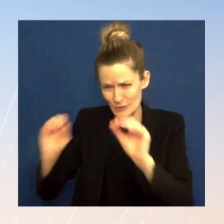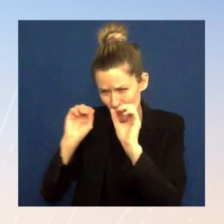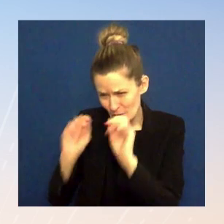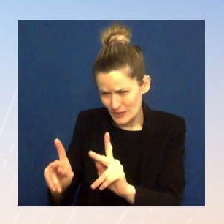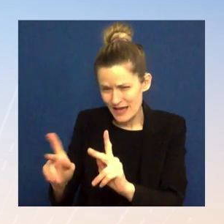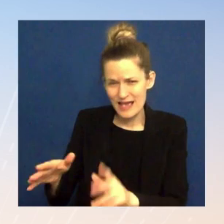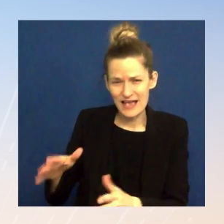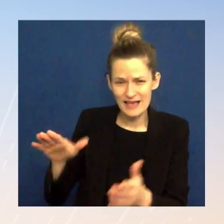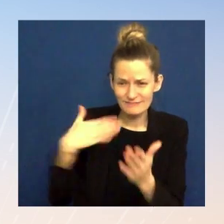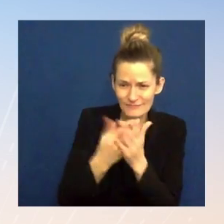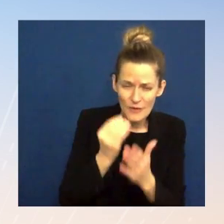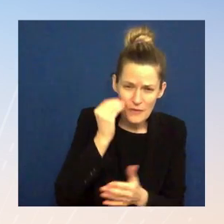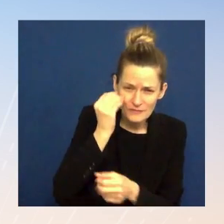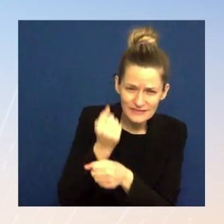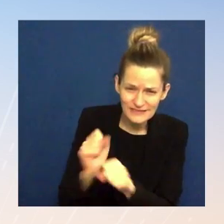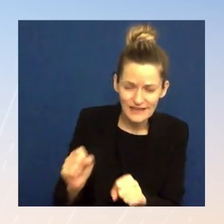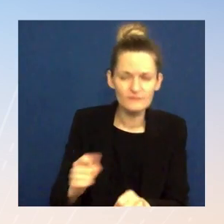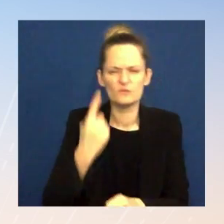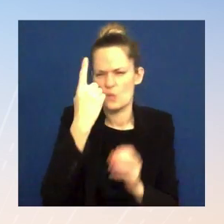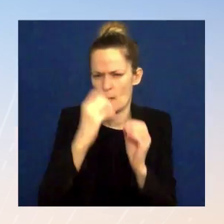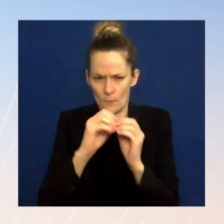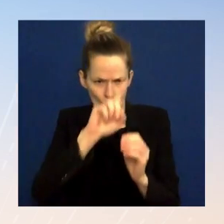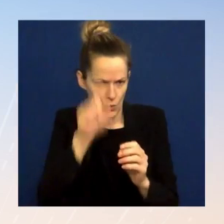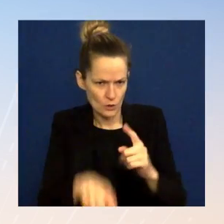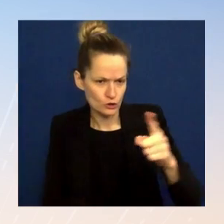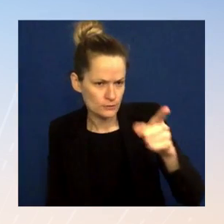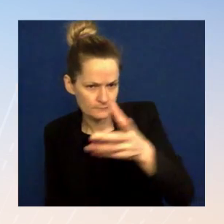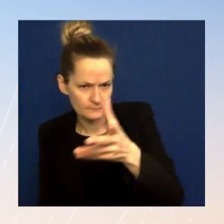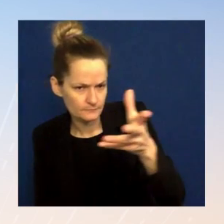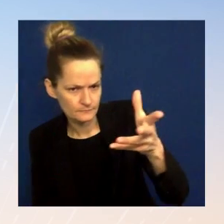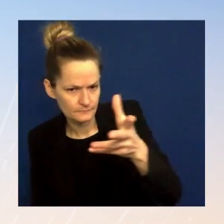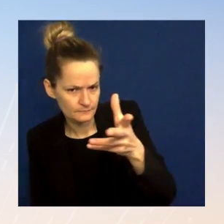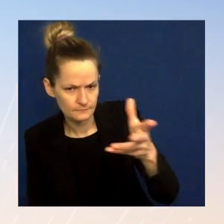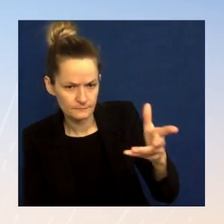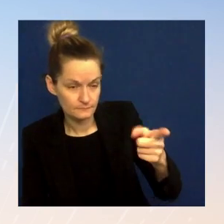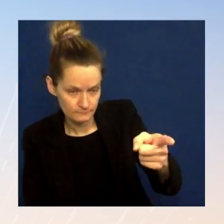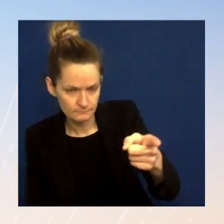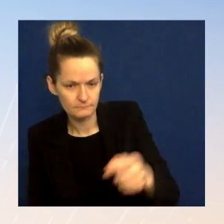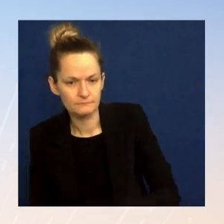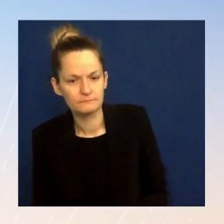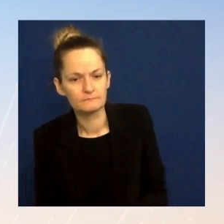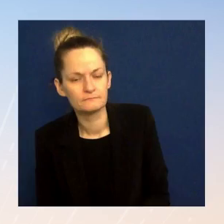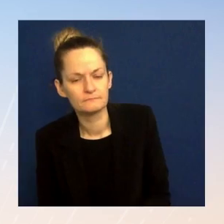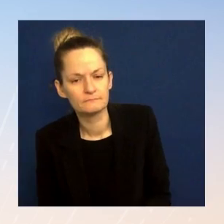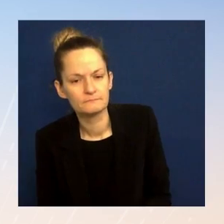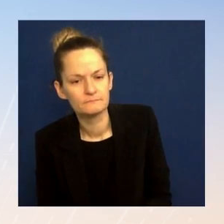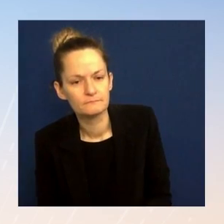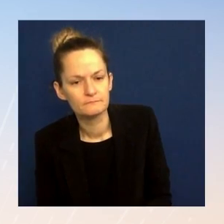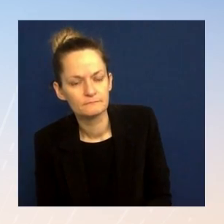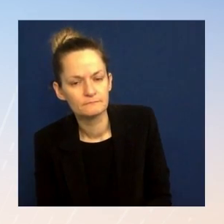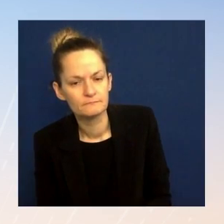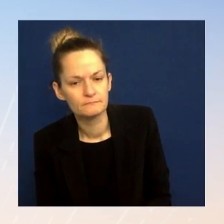The Press: Japanese Prime Minister Kishida say he will participate in the COP26 in person. Do you expect President Biden